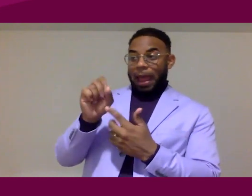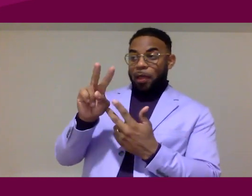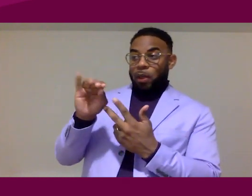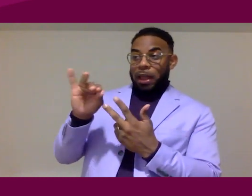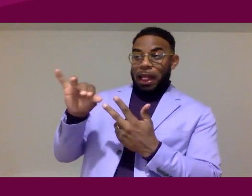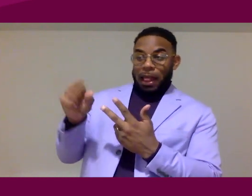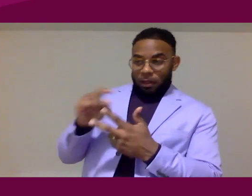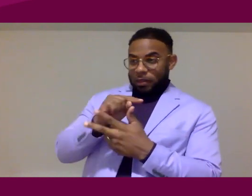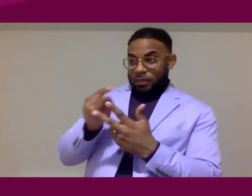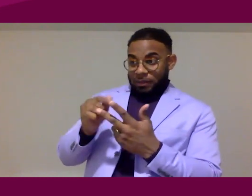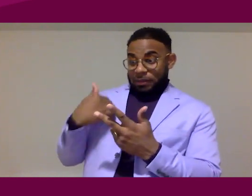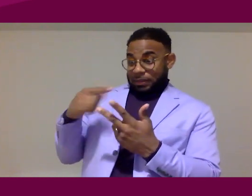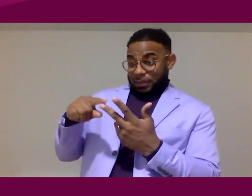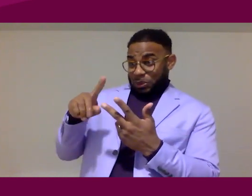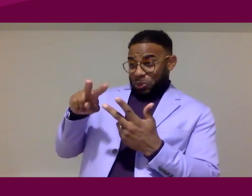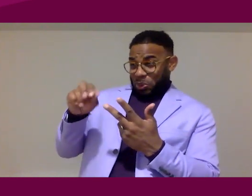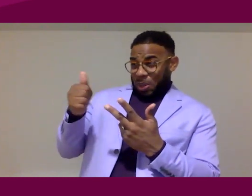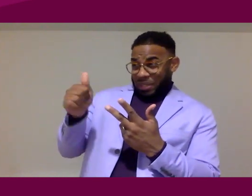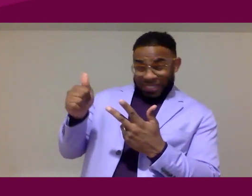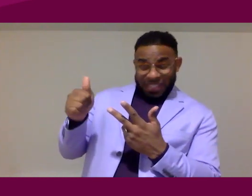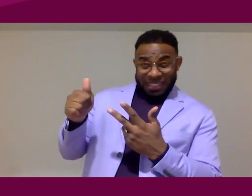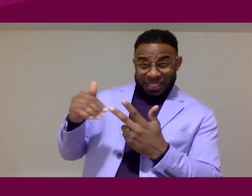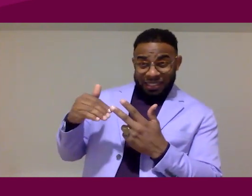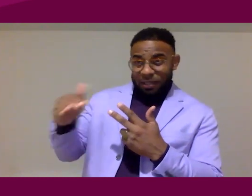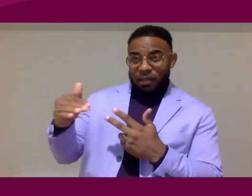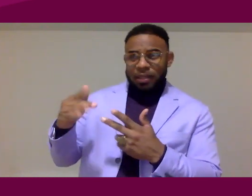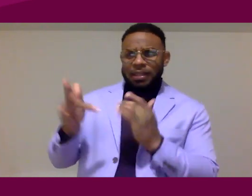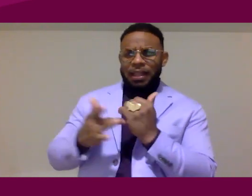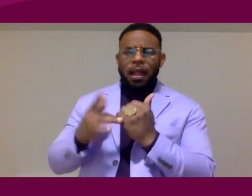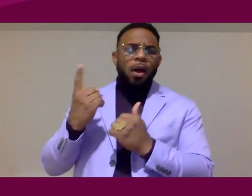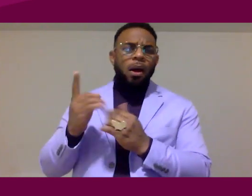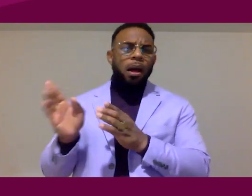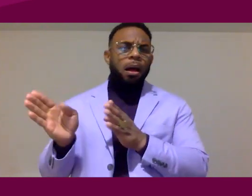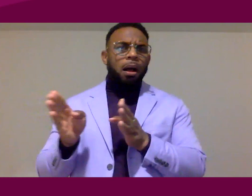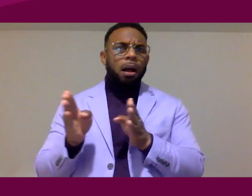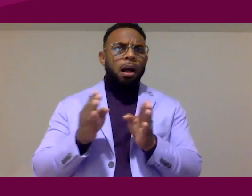and since even 2010. Technology is always shifting and evolving.